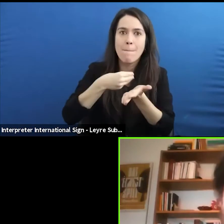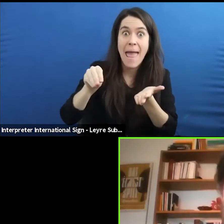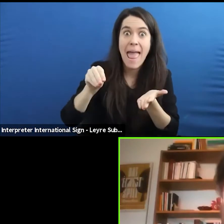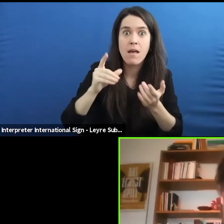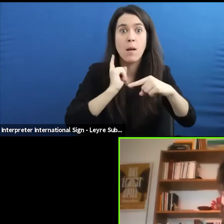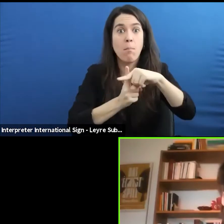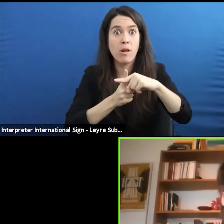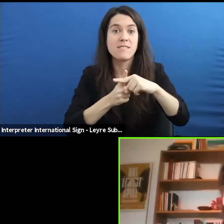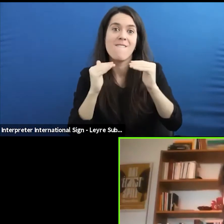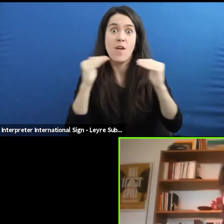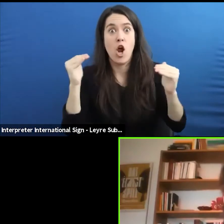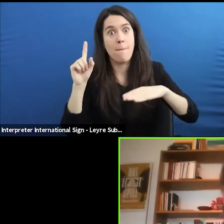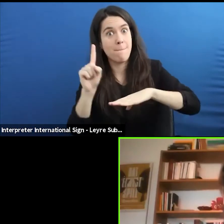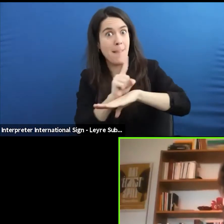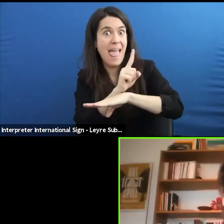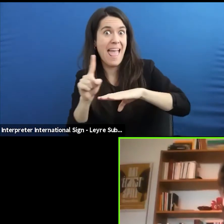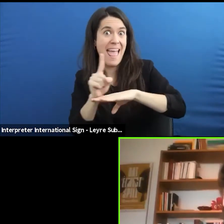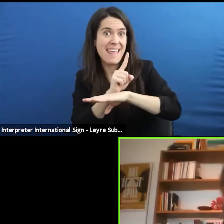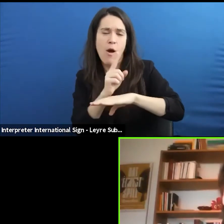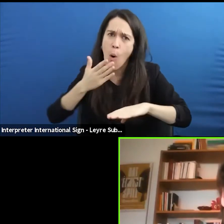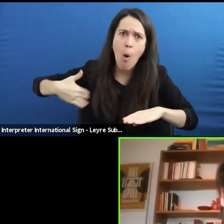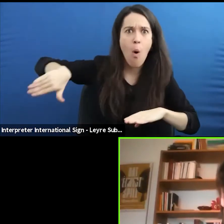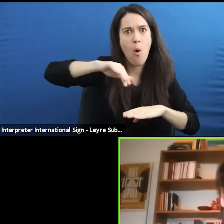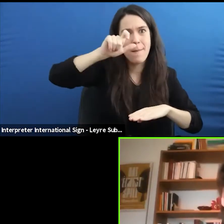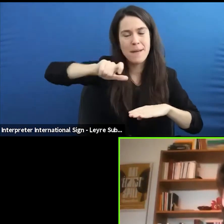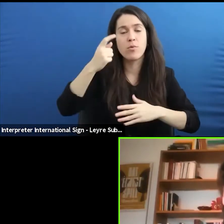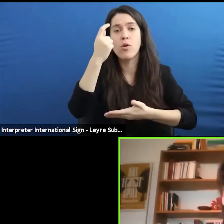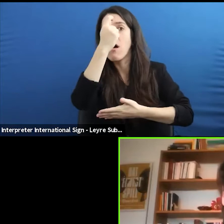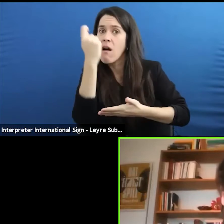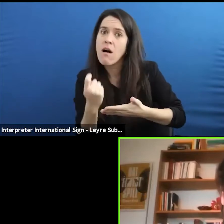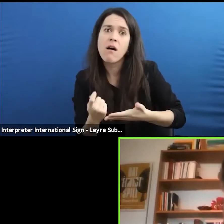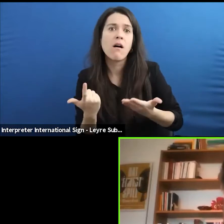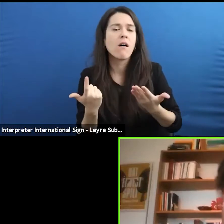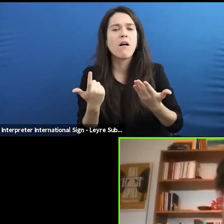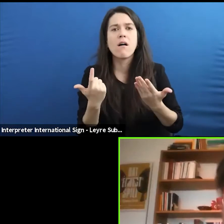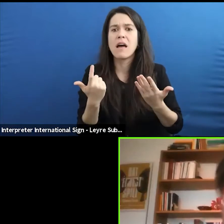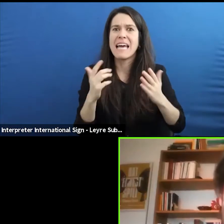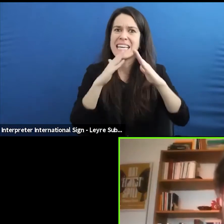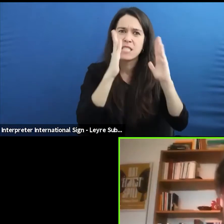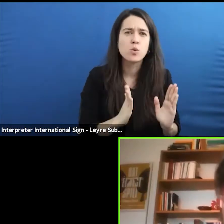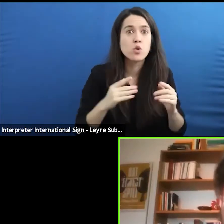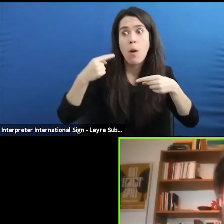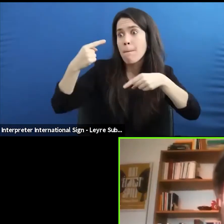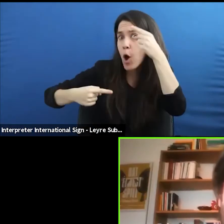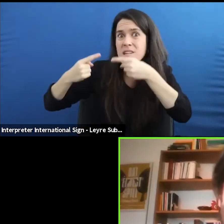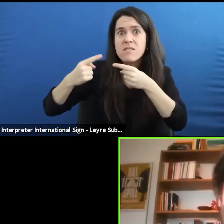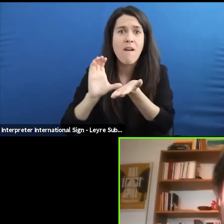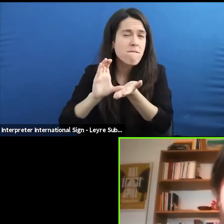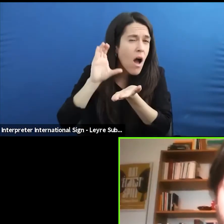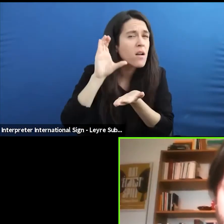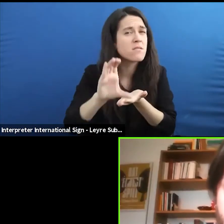including all stakeholders, artists, institutions, policymakers, funders and we have heard also that